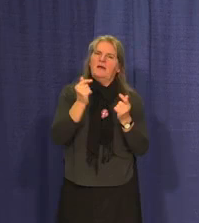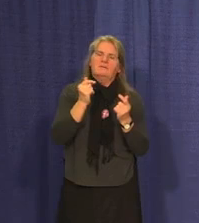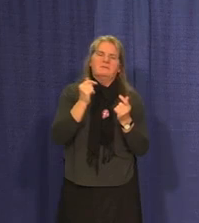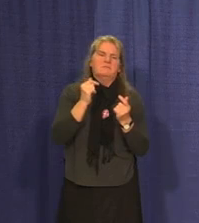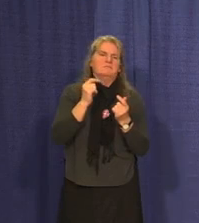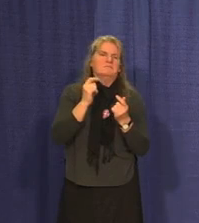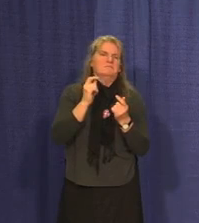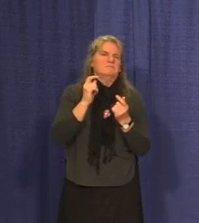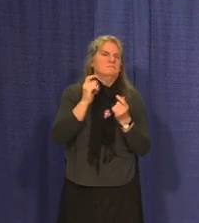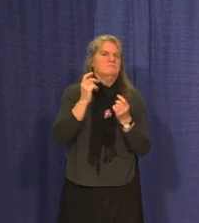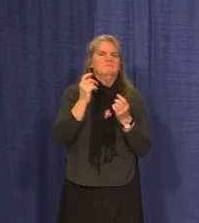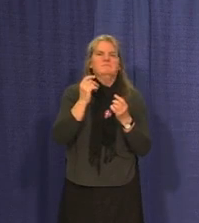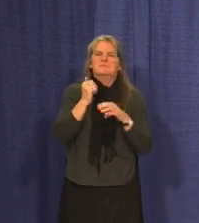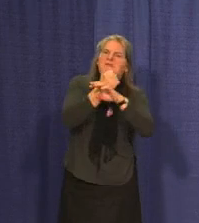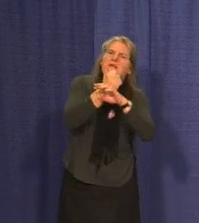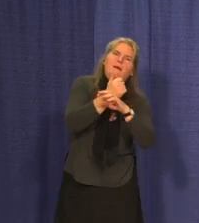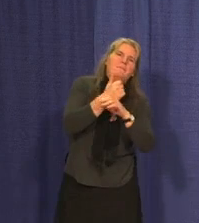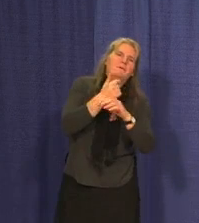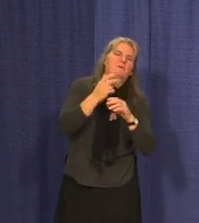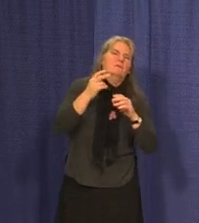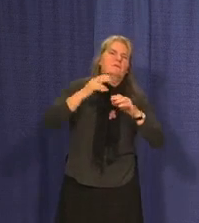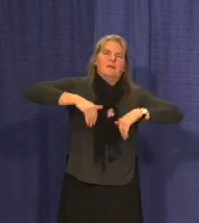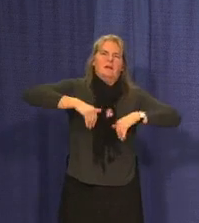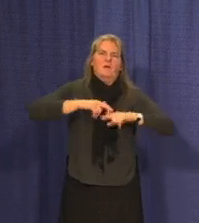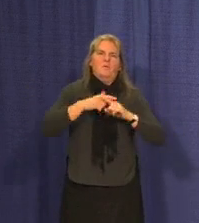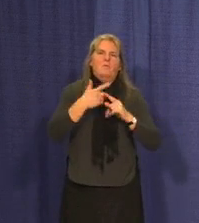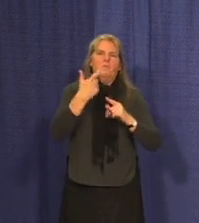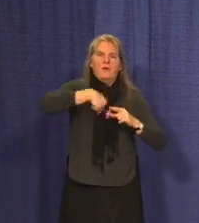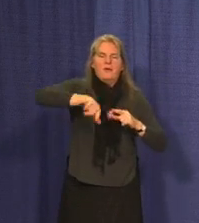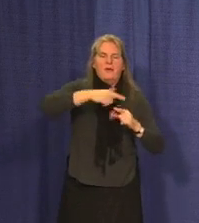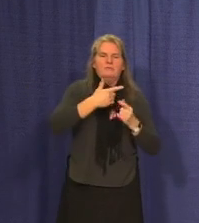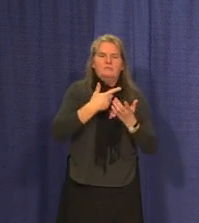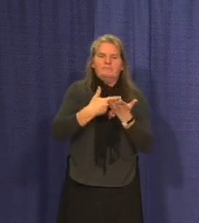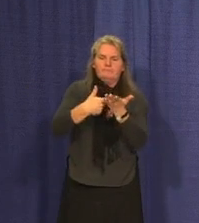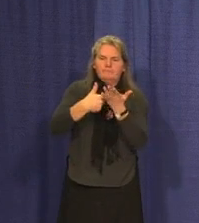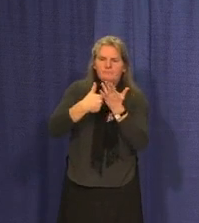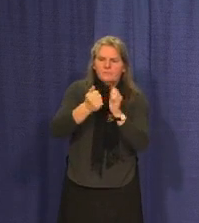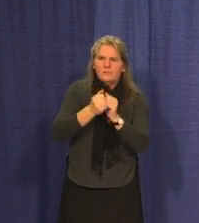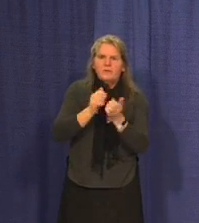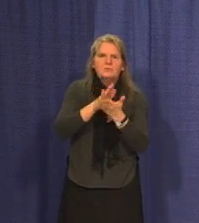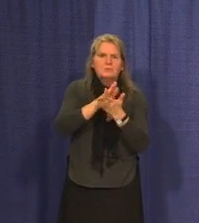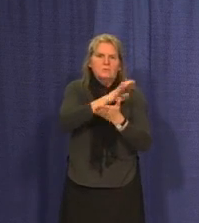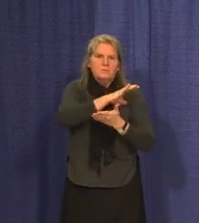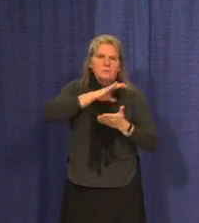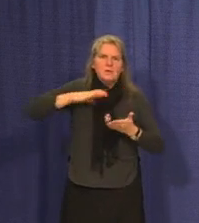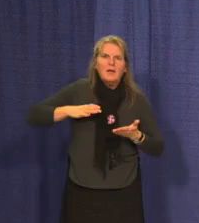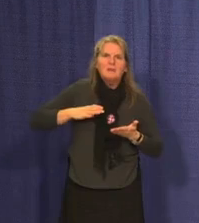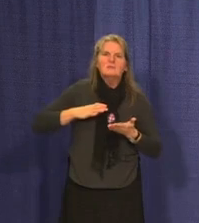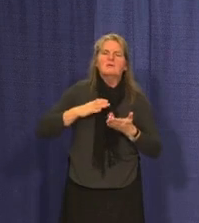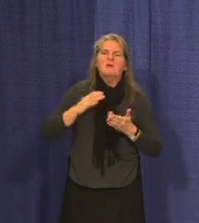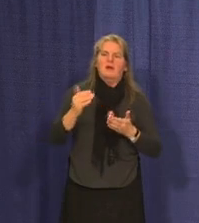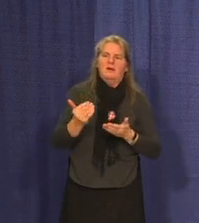was not to be intended for overnight because we realized this has to be worked through with the school councils, into